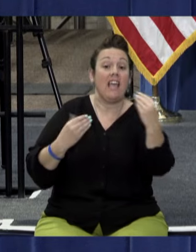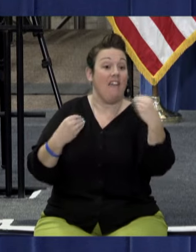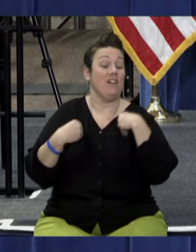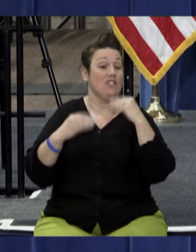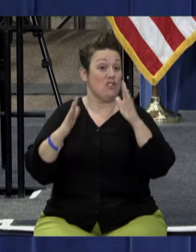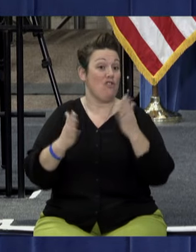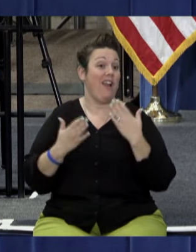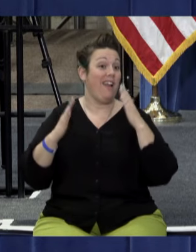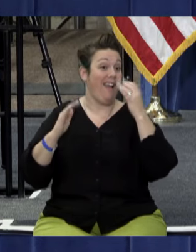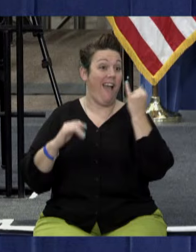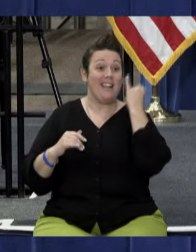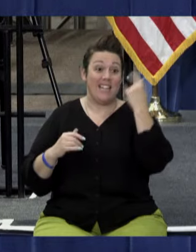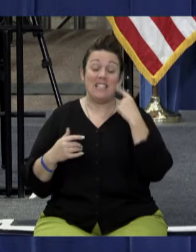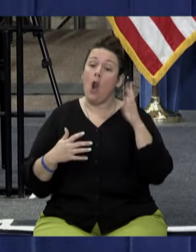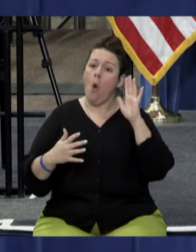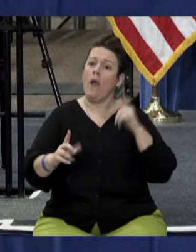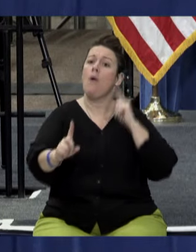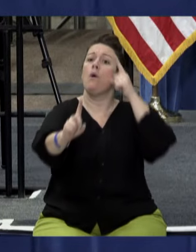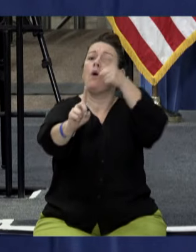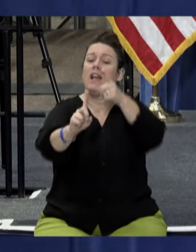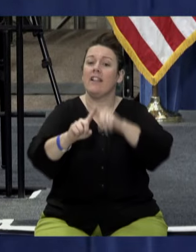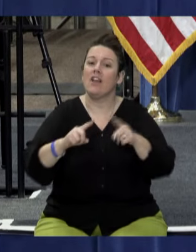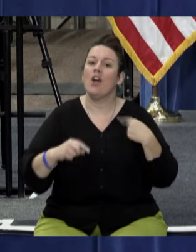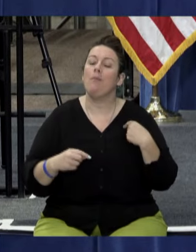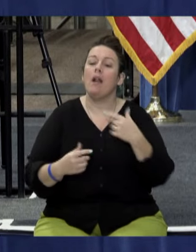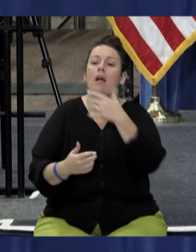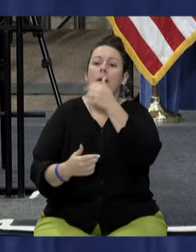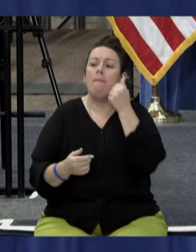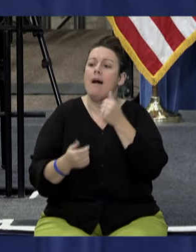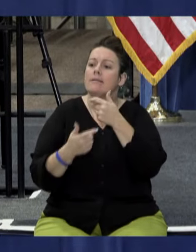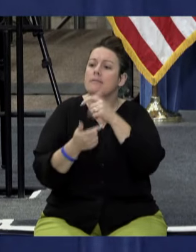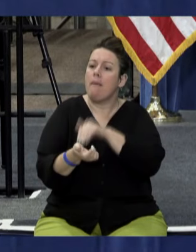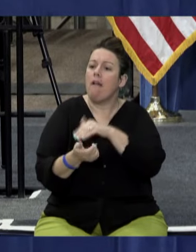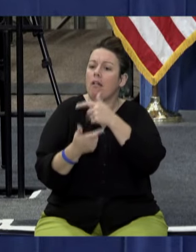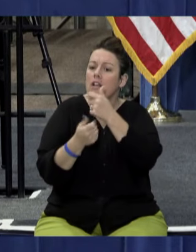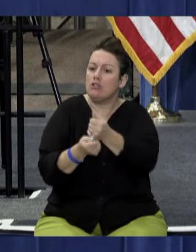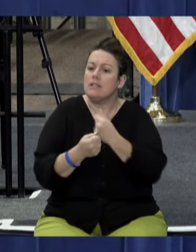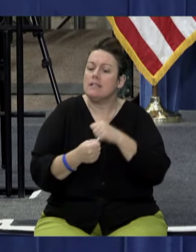hey, we're going to get there. And said best medical interest incorporates caregiver input.